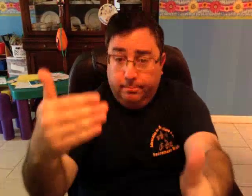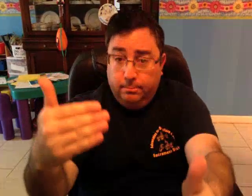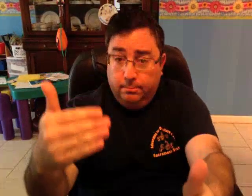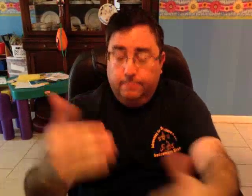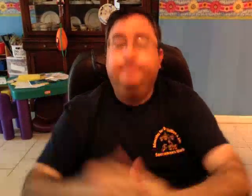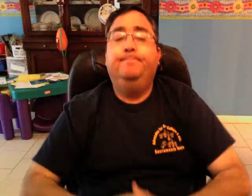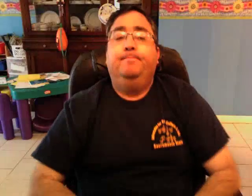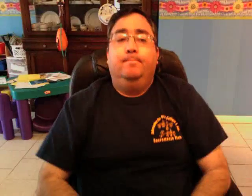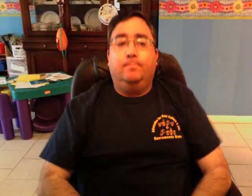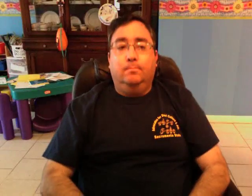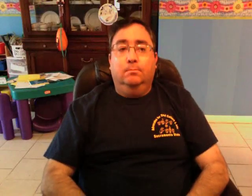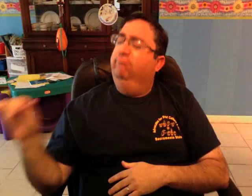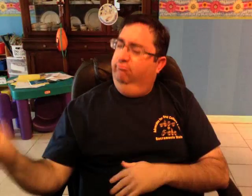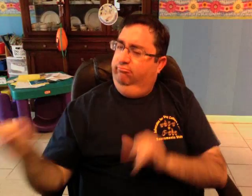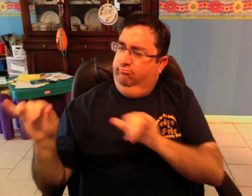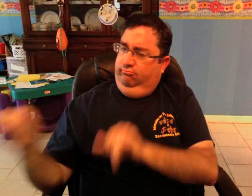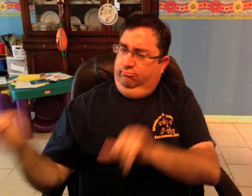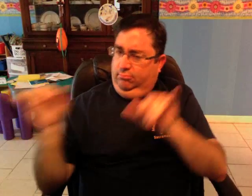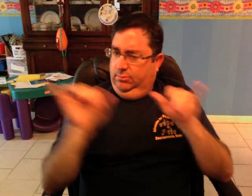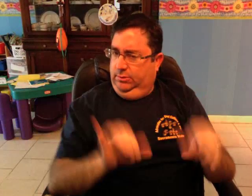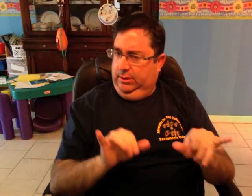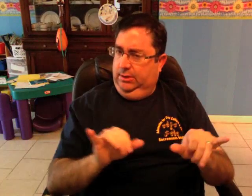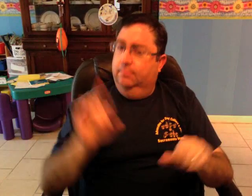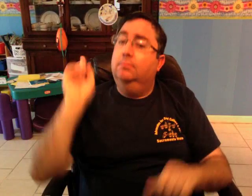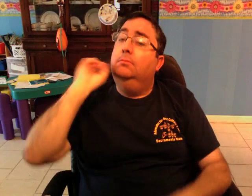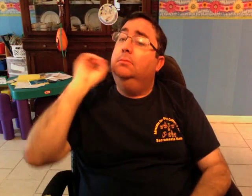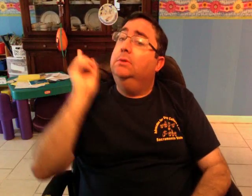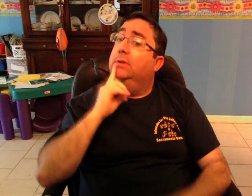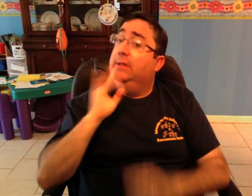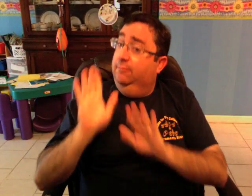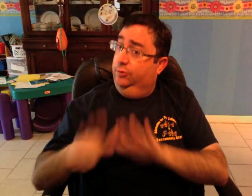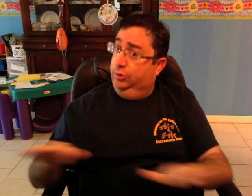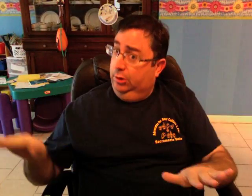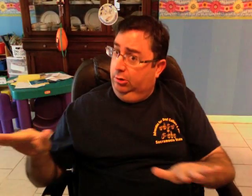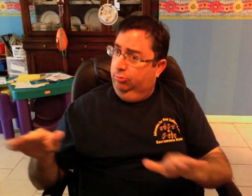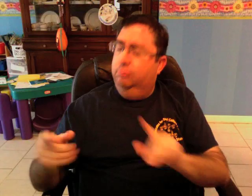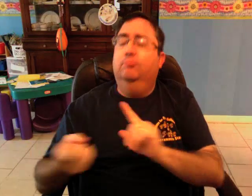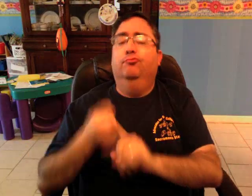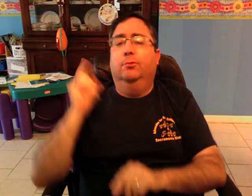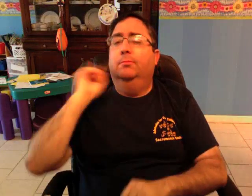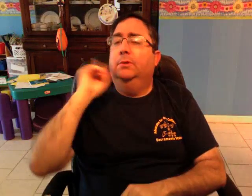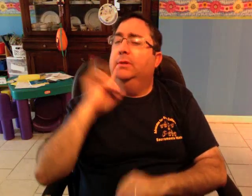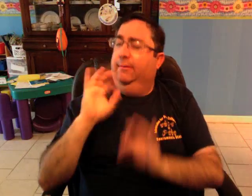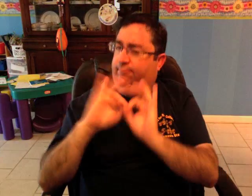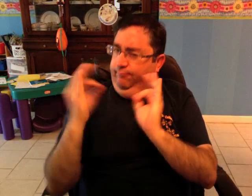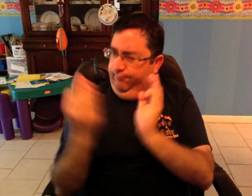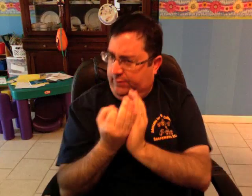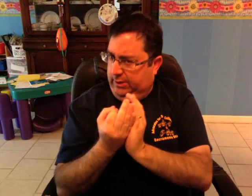The same goes for Deaf children from Deaf families --